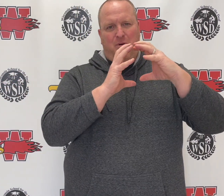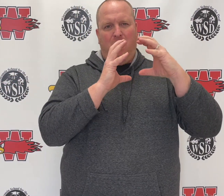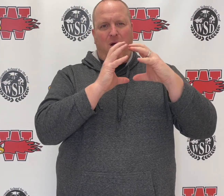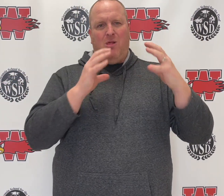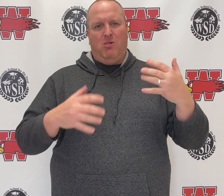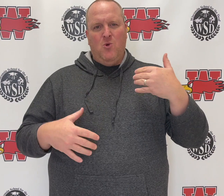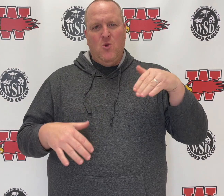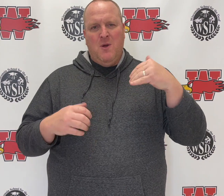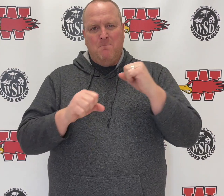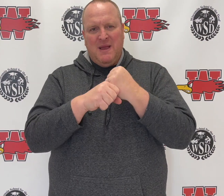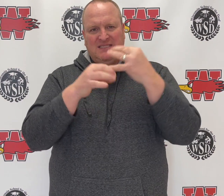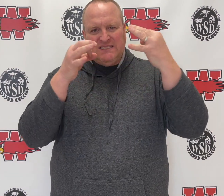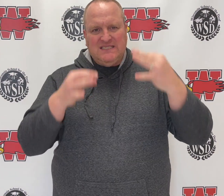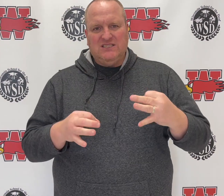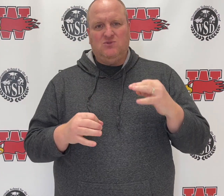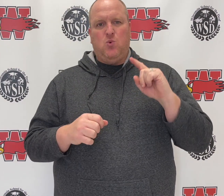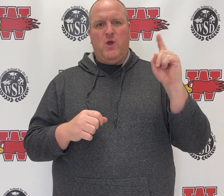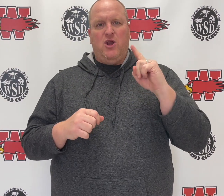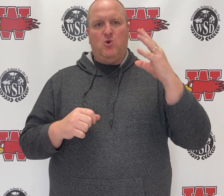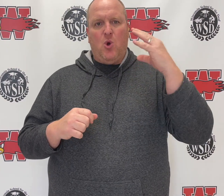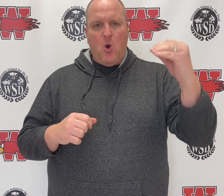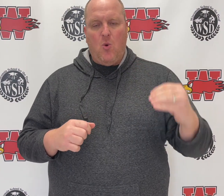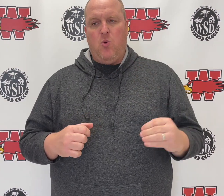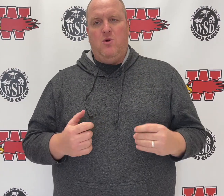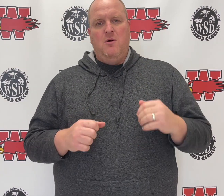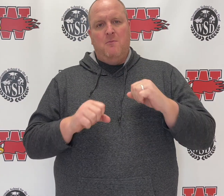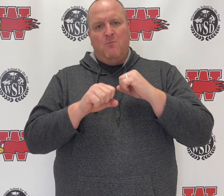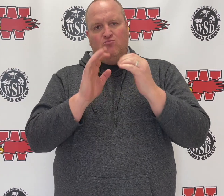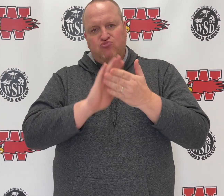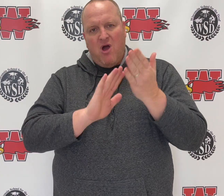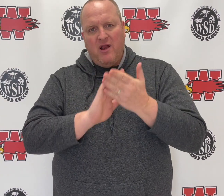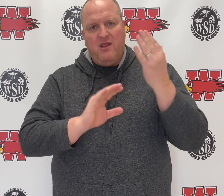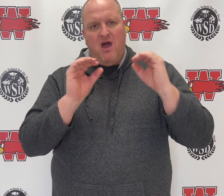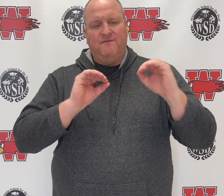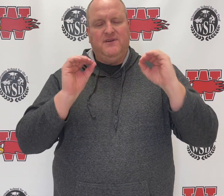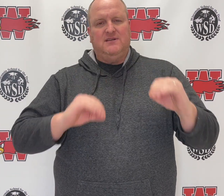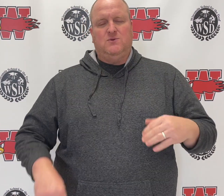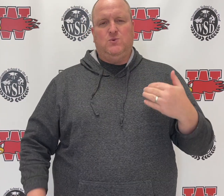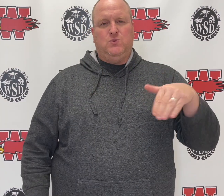offense to be bringing the ball, making decisions where it goes, running the offense.